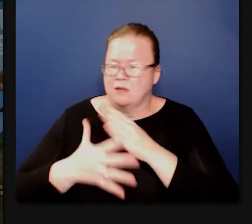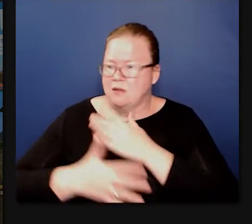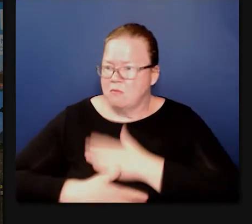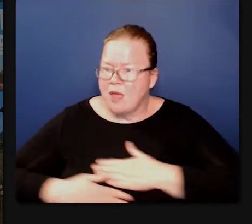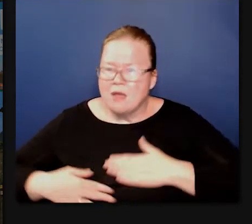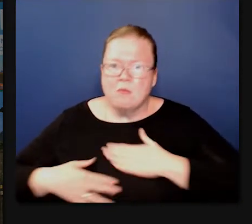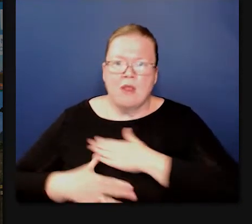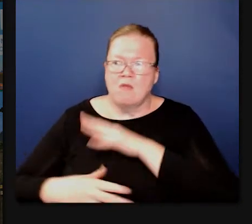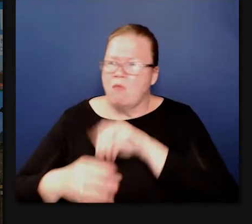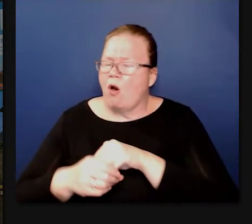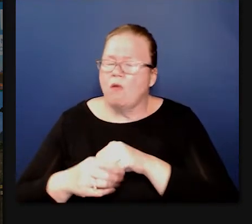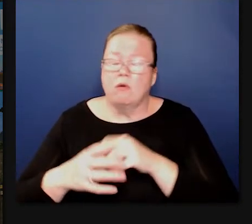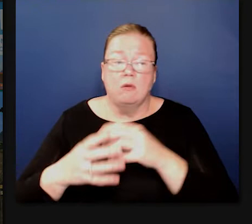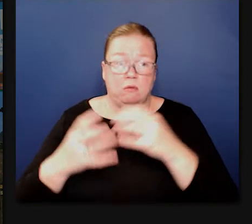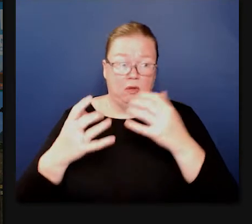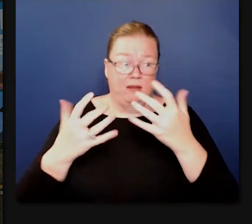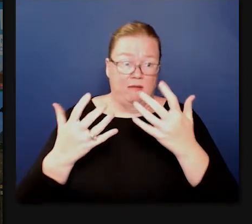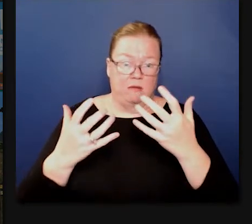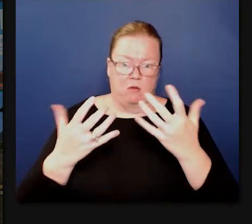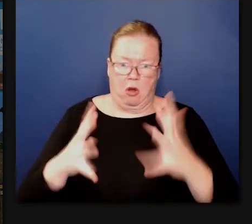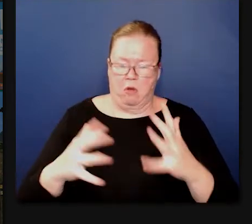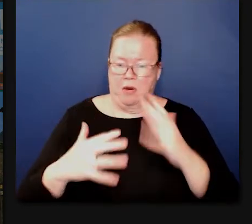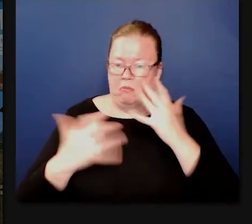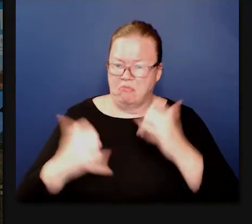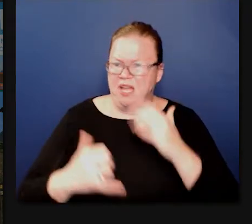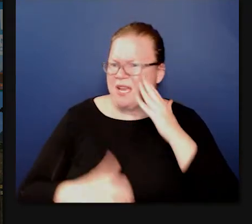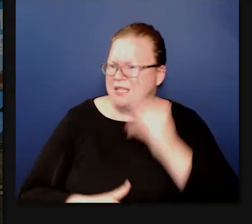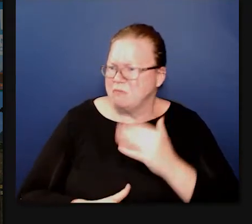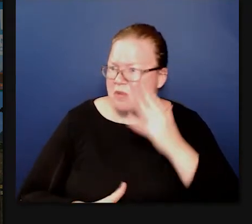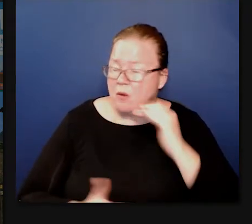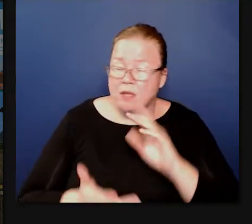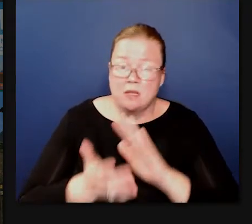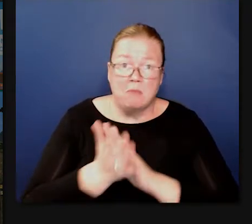It can transform existing experiences into something completely new.